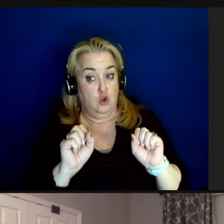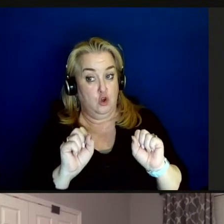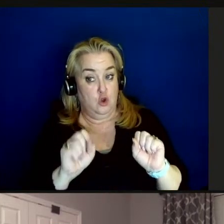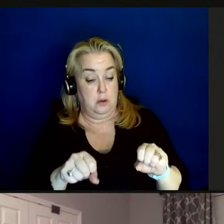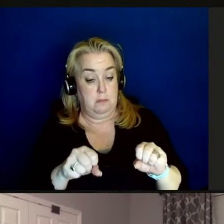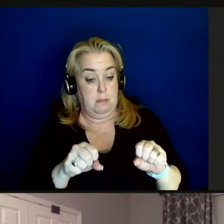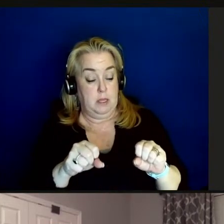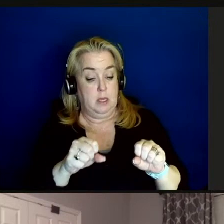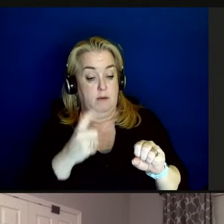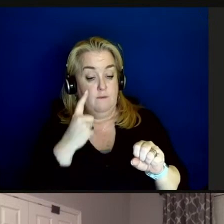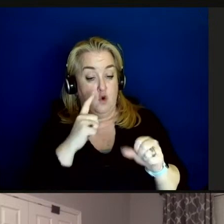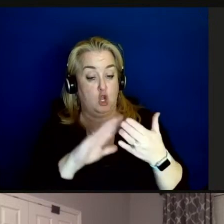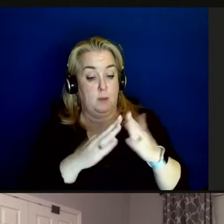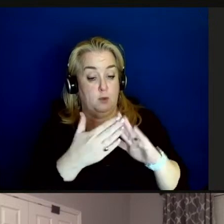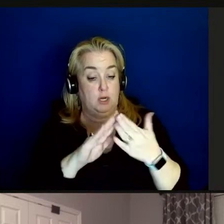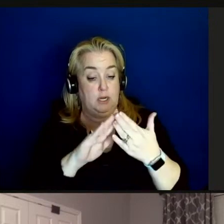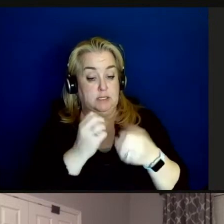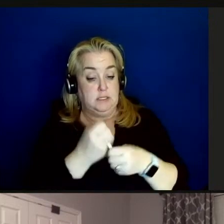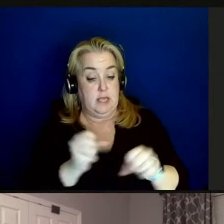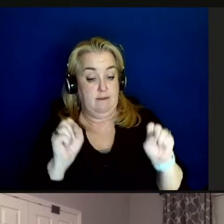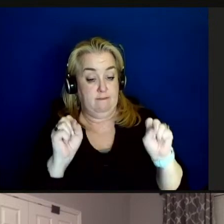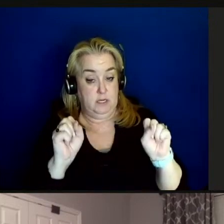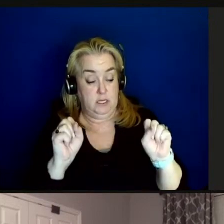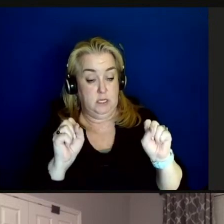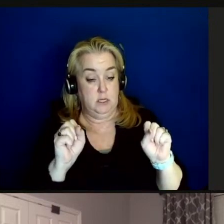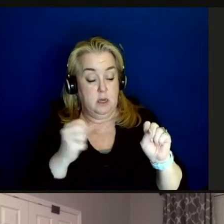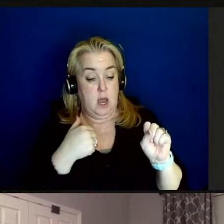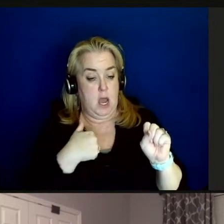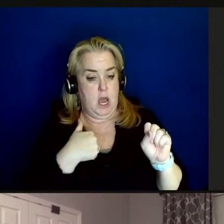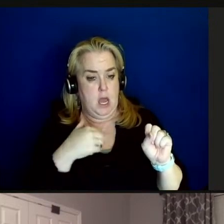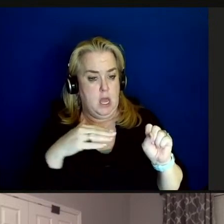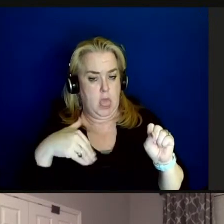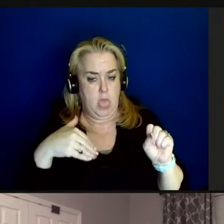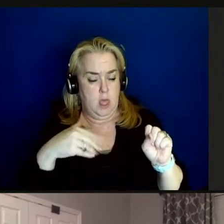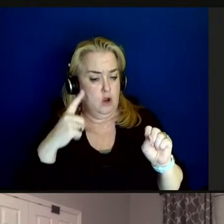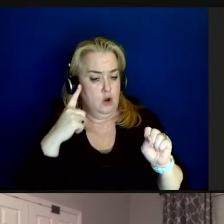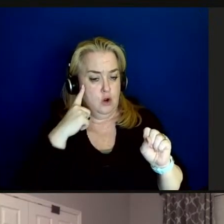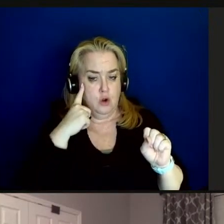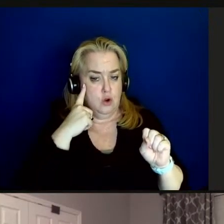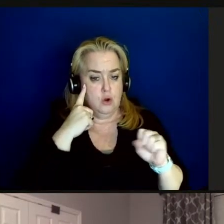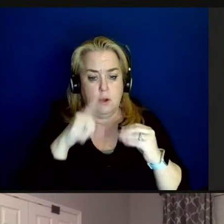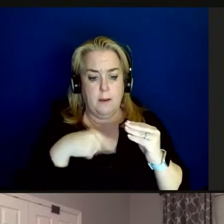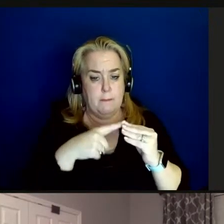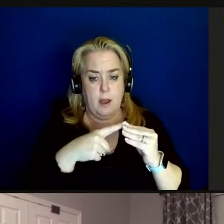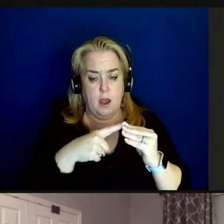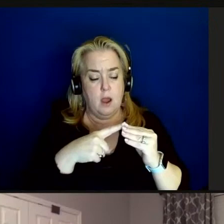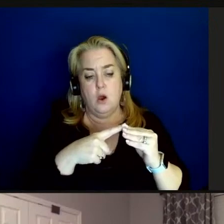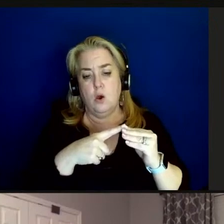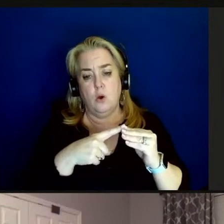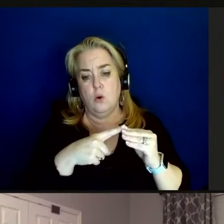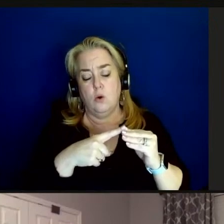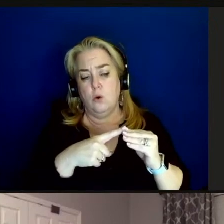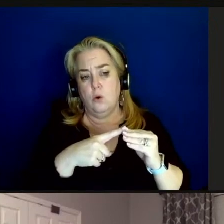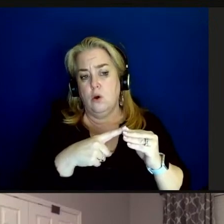AIDED ABOUT THE EMPLOYEE TAX THAT IT COULD BE CONSIDERED